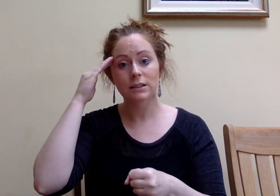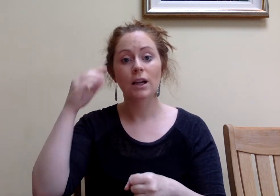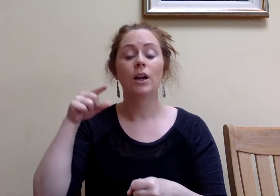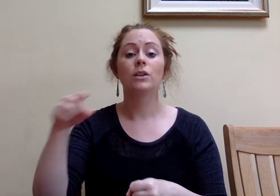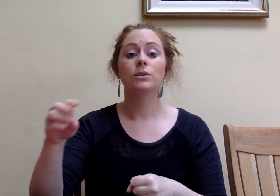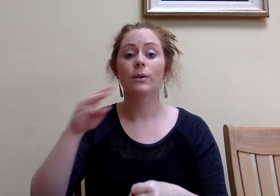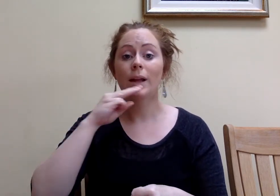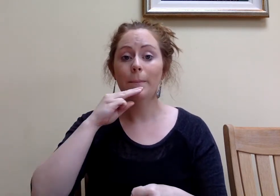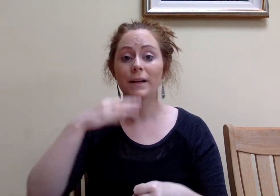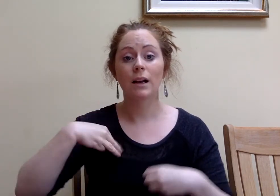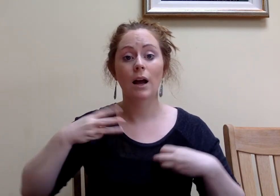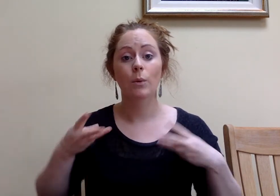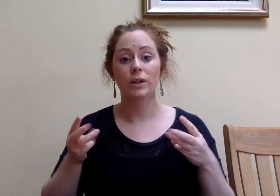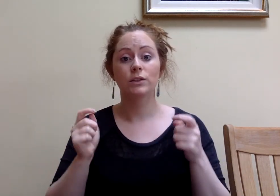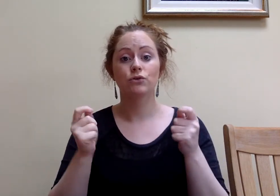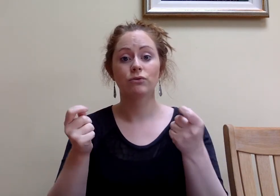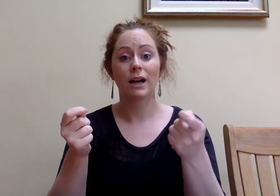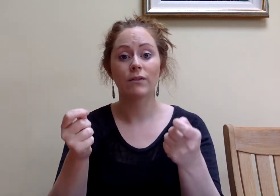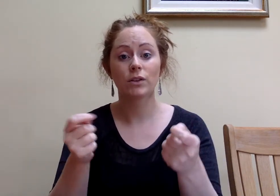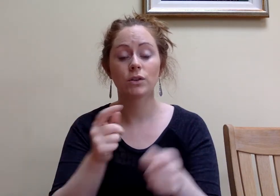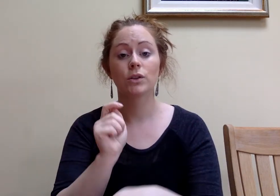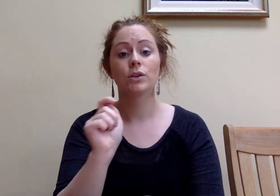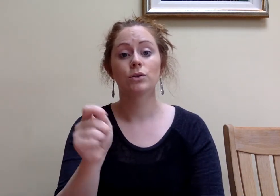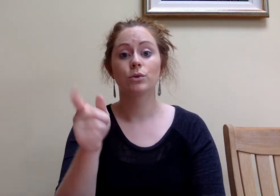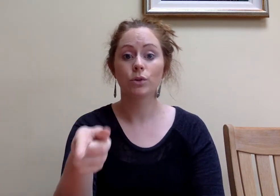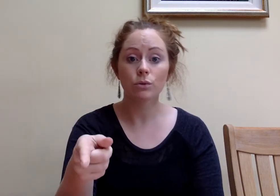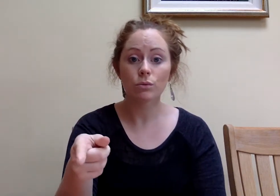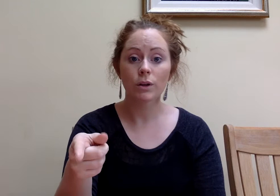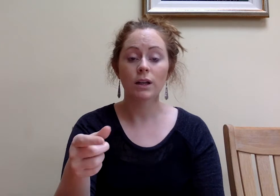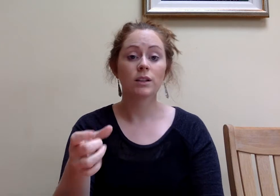No matter where you live in Ireland, I am happy to travel to you.